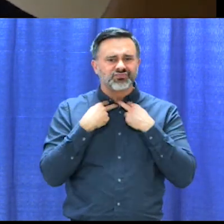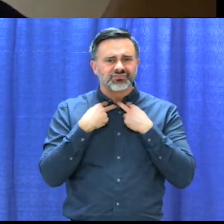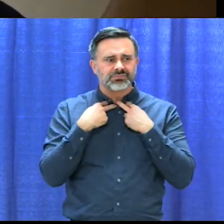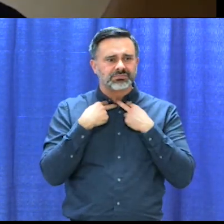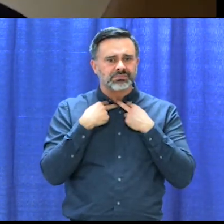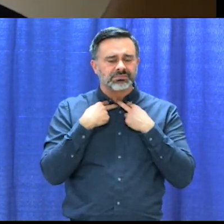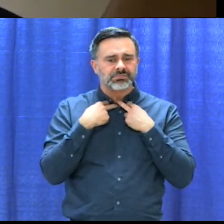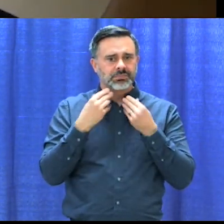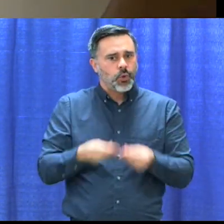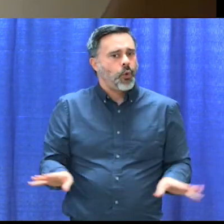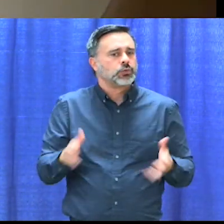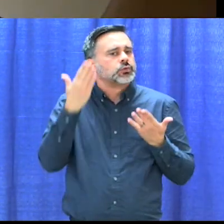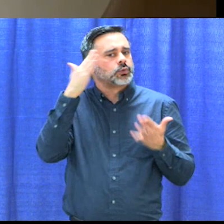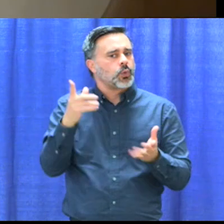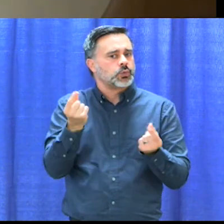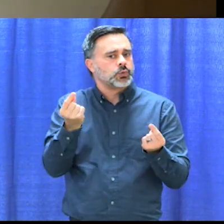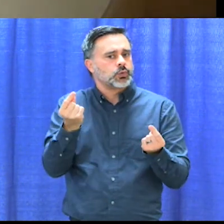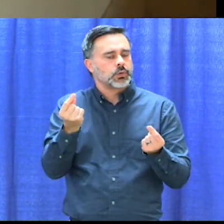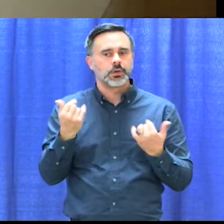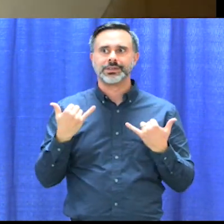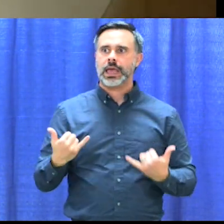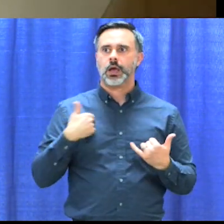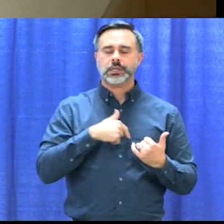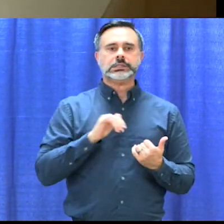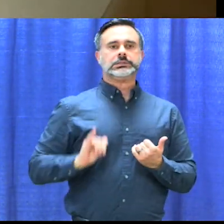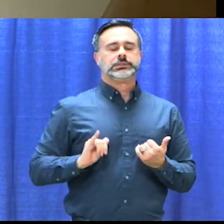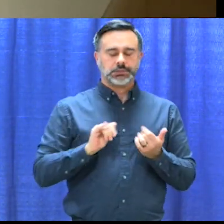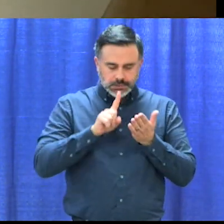We're needing to now look at what are some packets that we can use at this point until